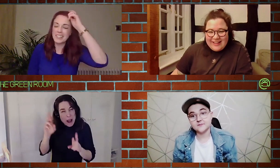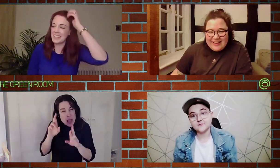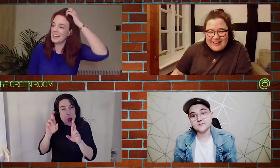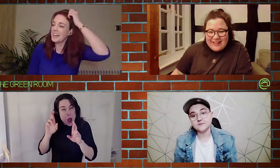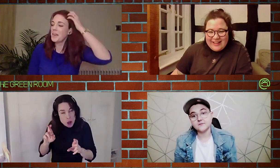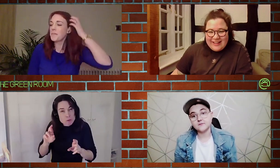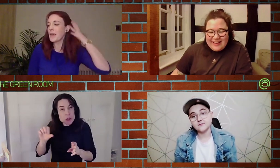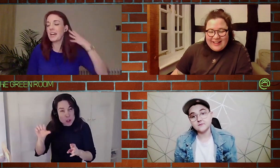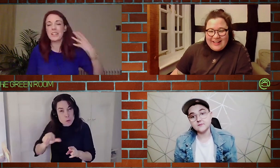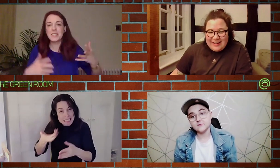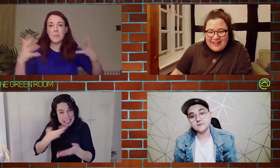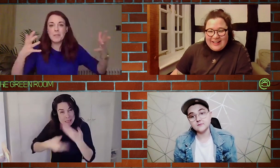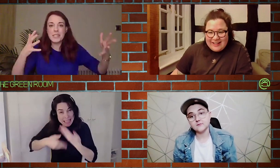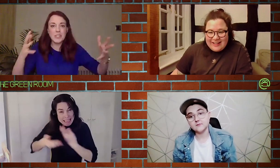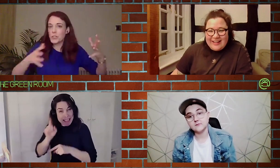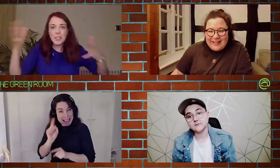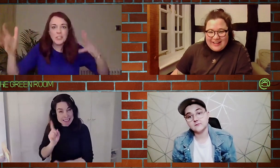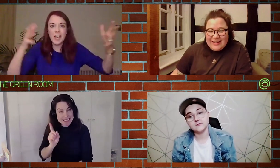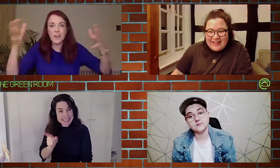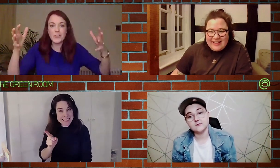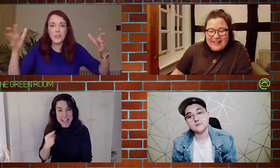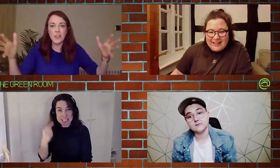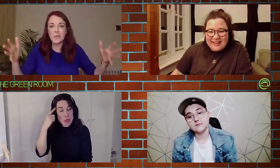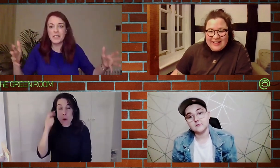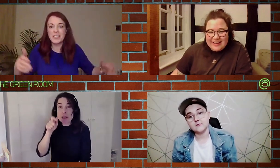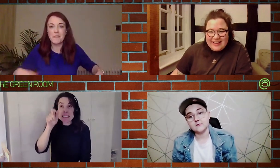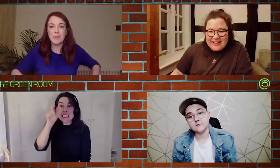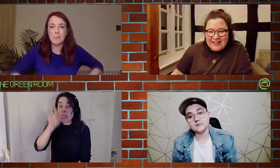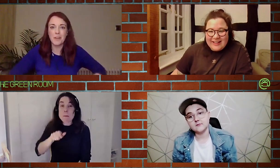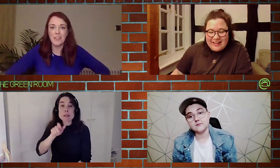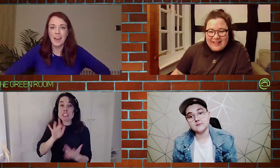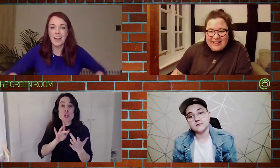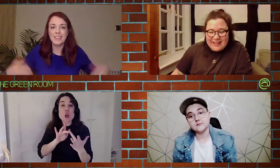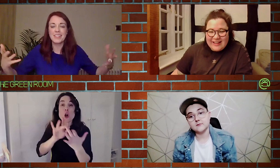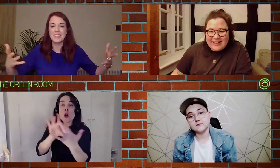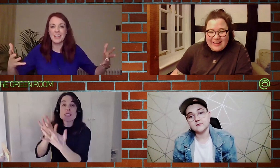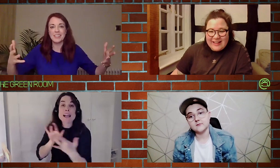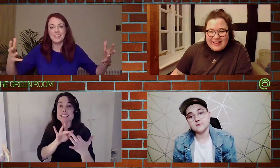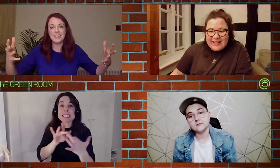somebody just reaching out to a community of people that had these skills